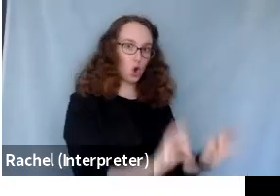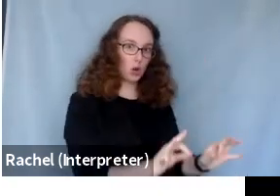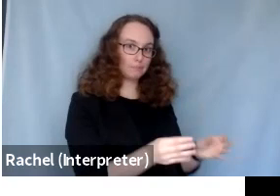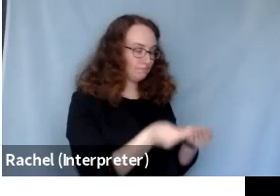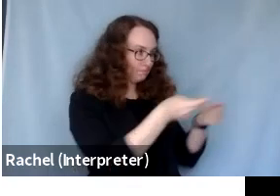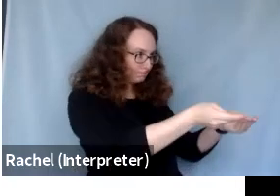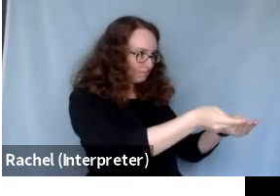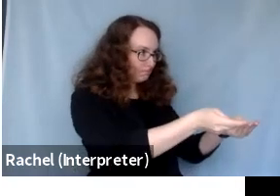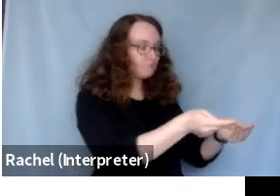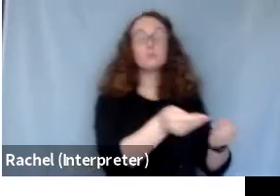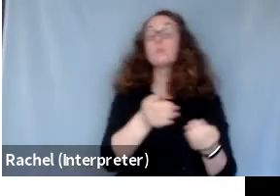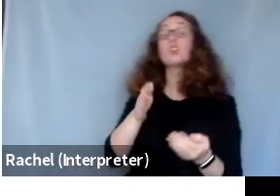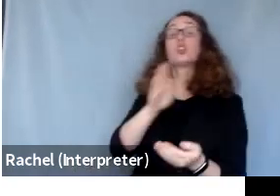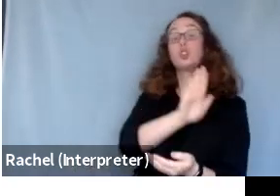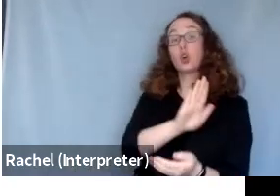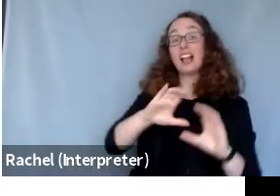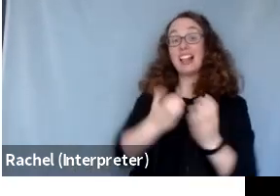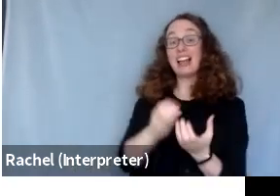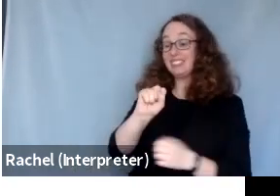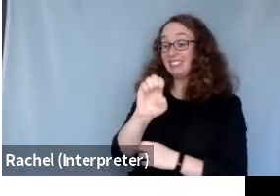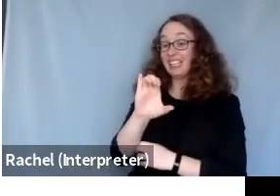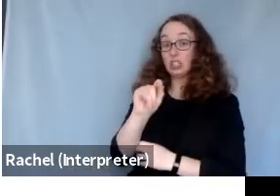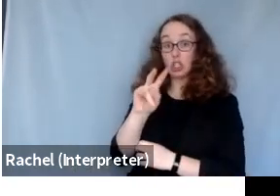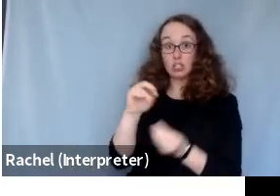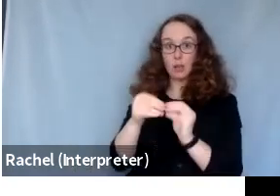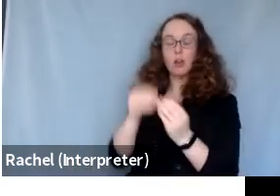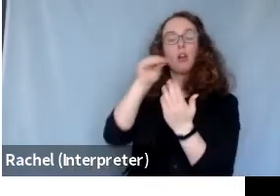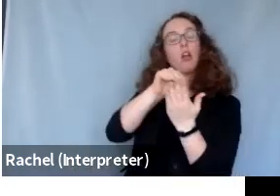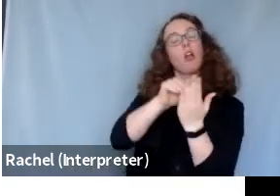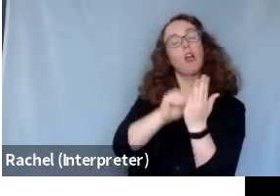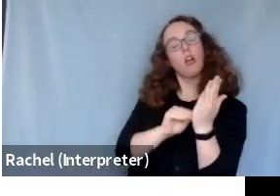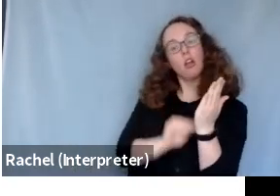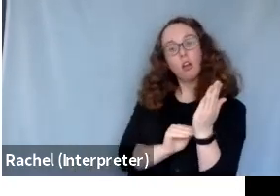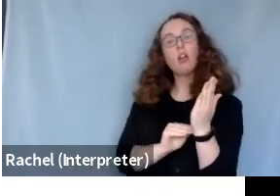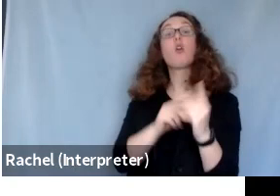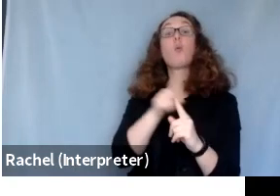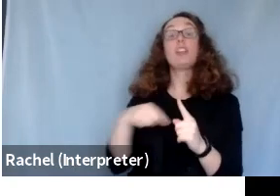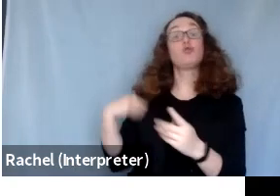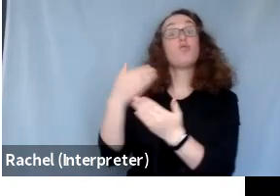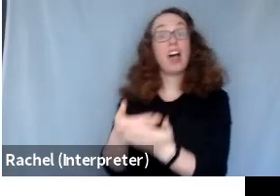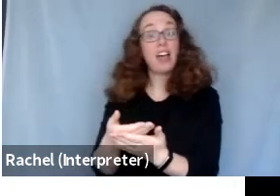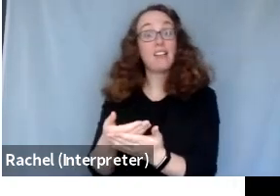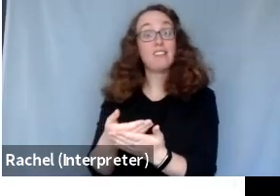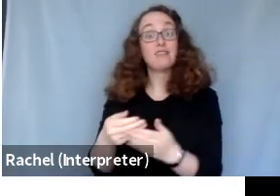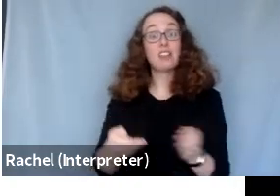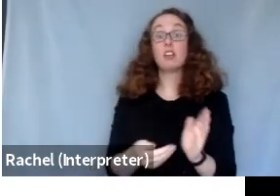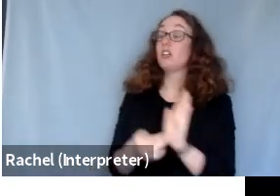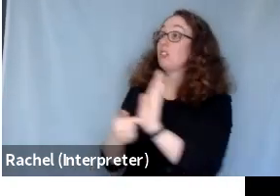So as you make your way to our course materials room, our team members will be there waiting, and so it'd be a matter of just handing over